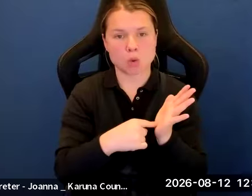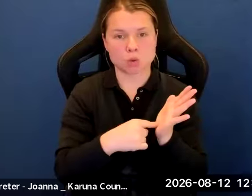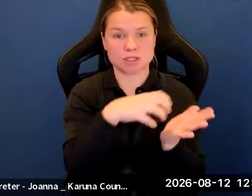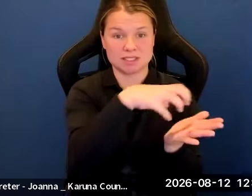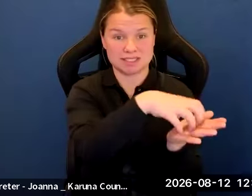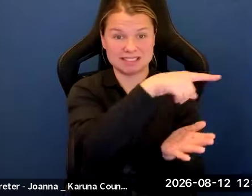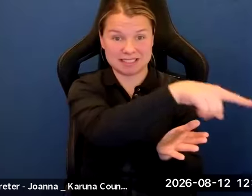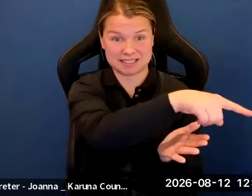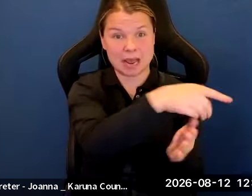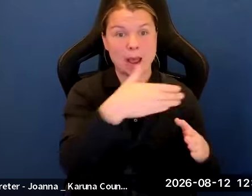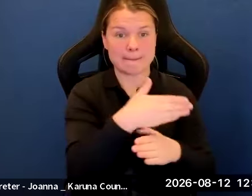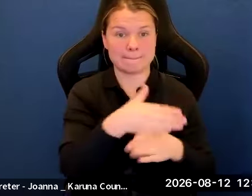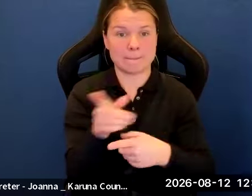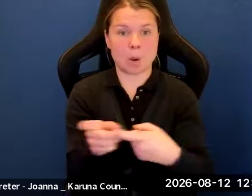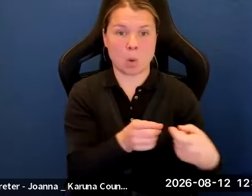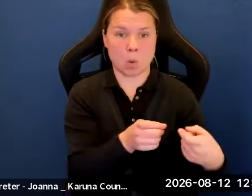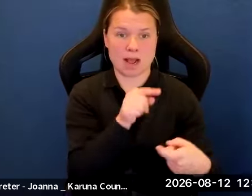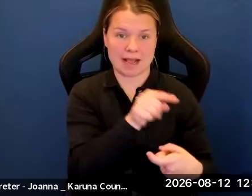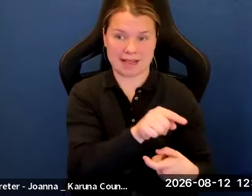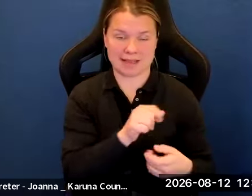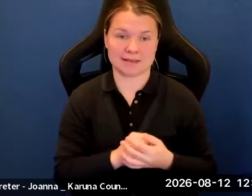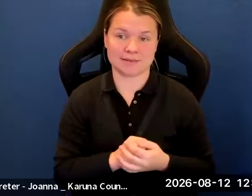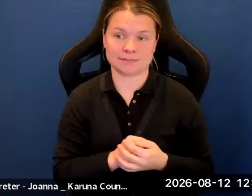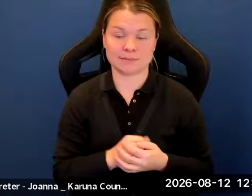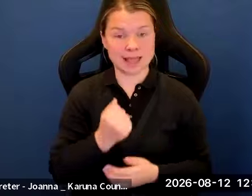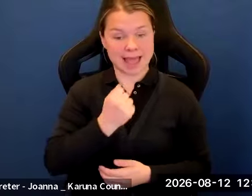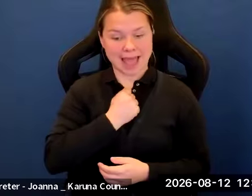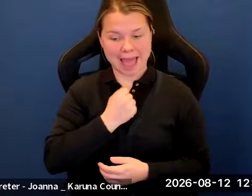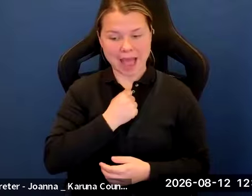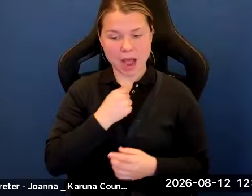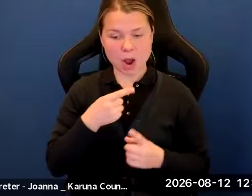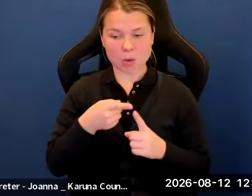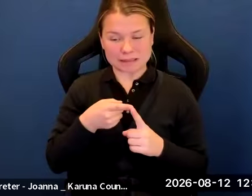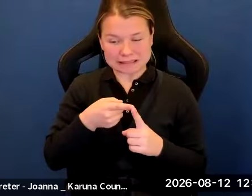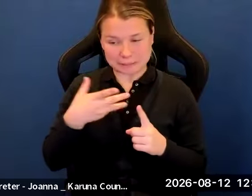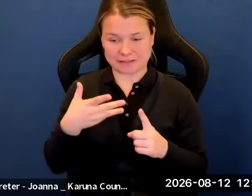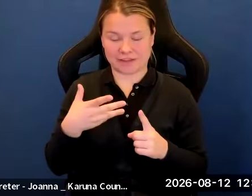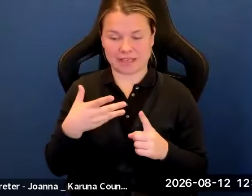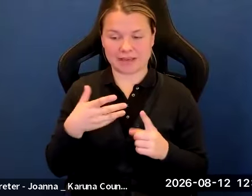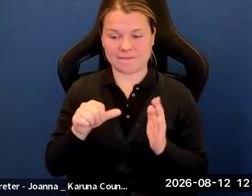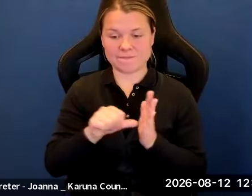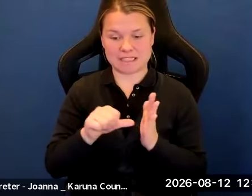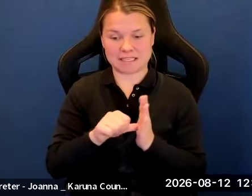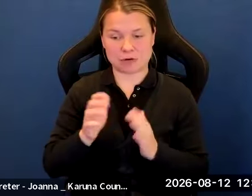the NDRP is providing the funding but it is the host institution that is the employer. And because of our